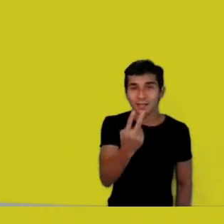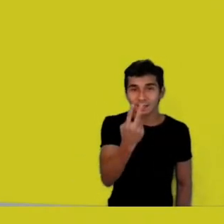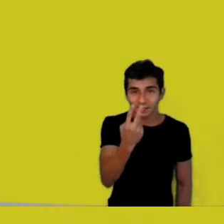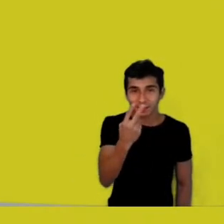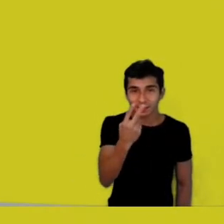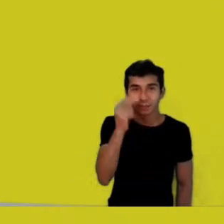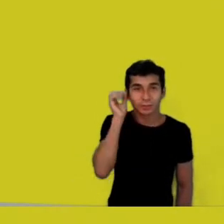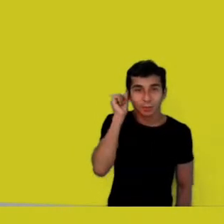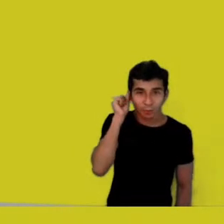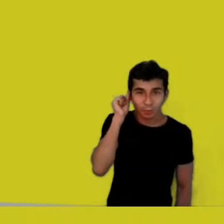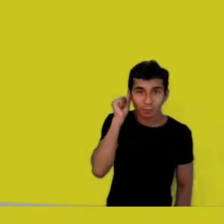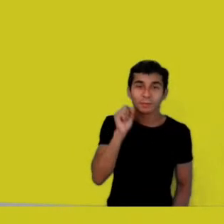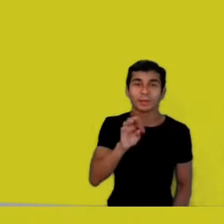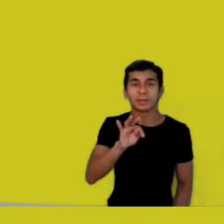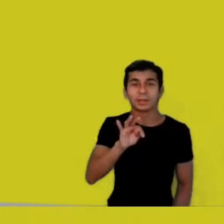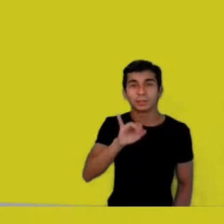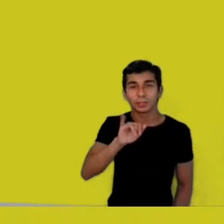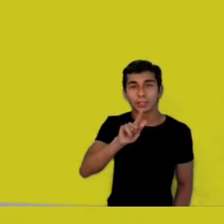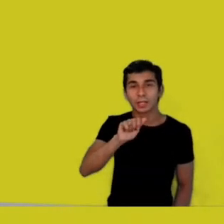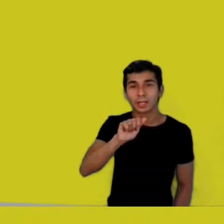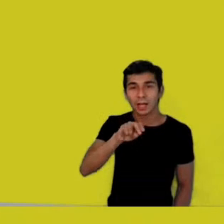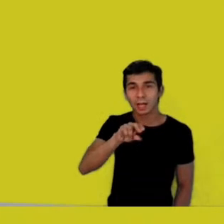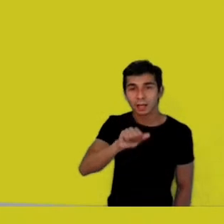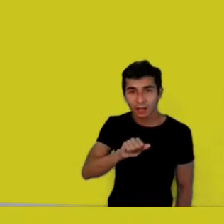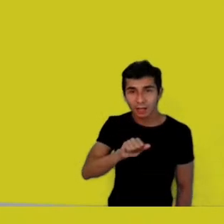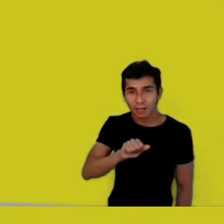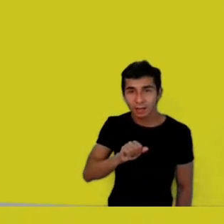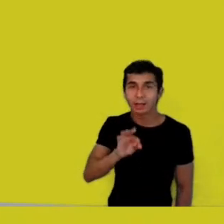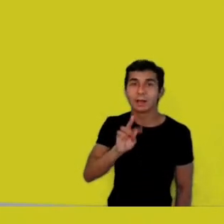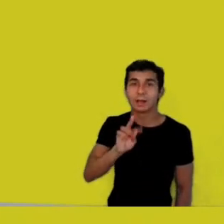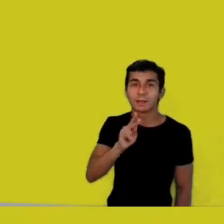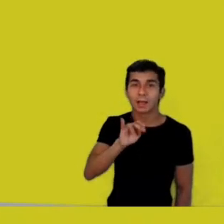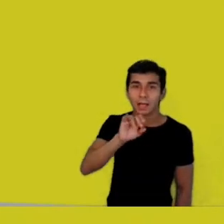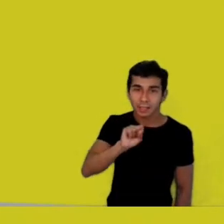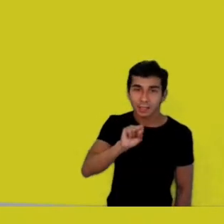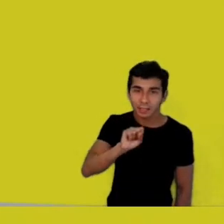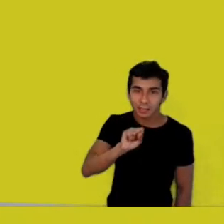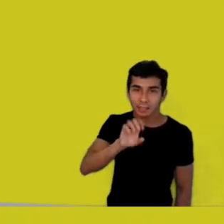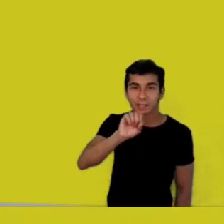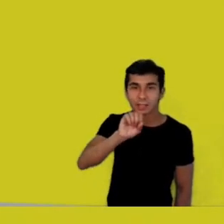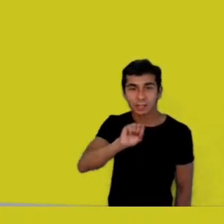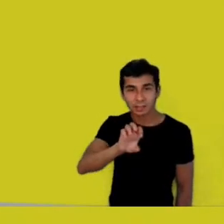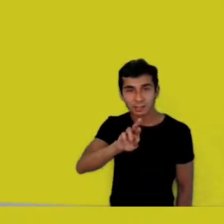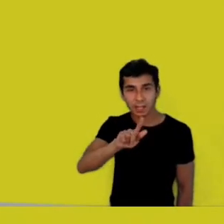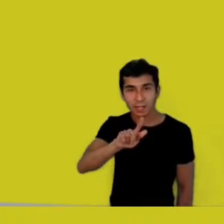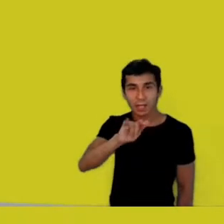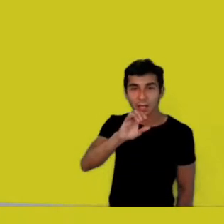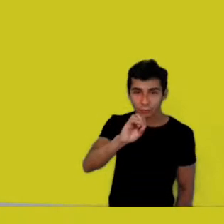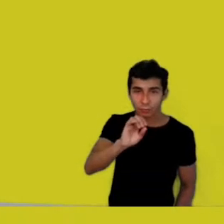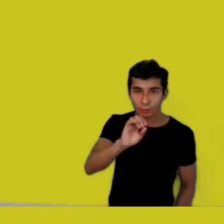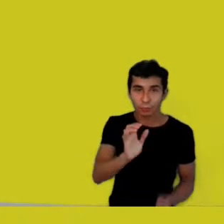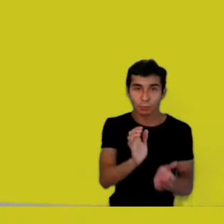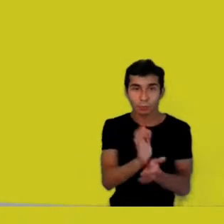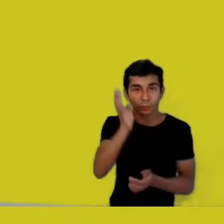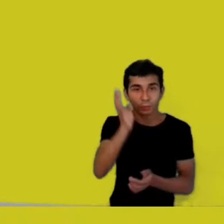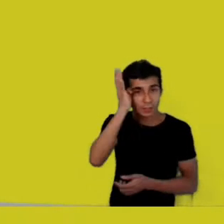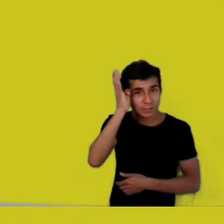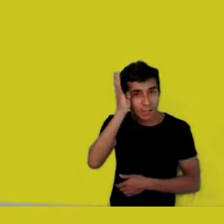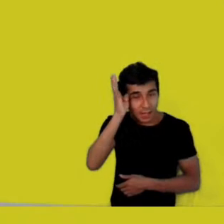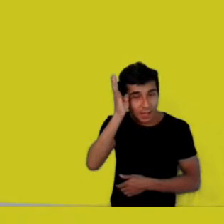Tiganá, Thaís, Sérgio, the Sesc staff, everyone. Thank you for the opportunity. It was an honor.